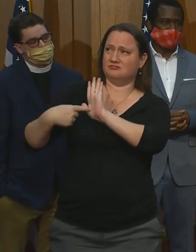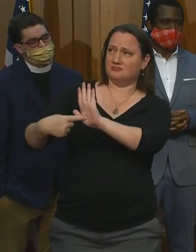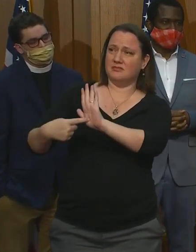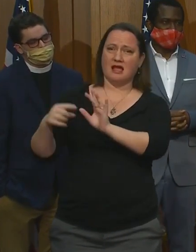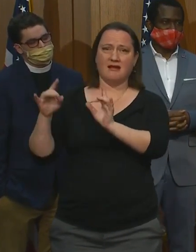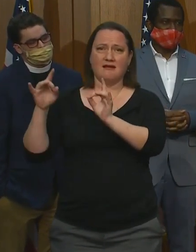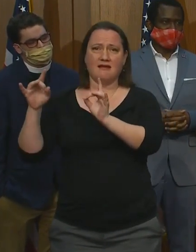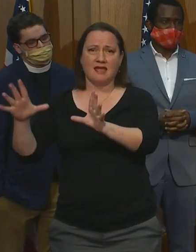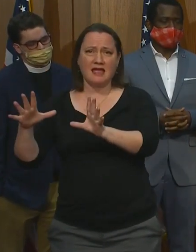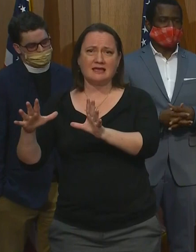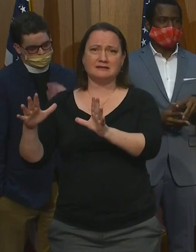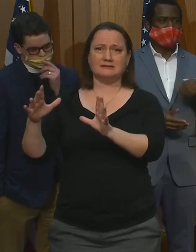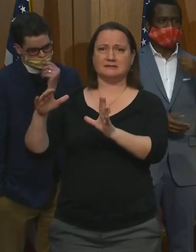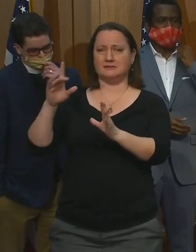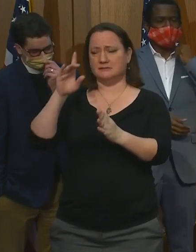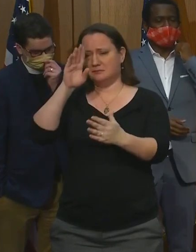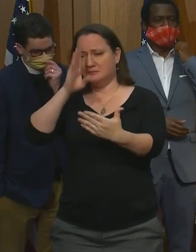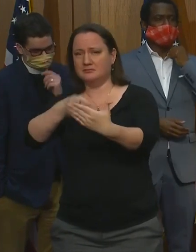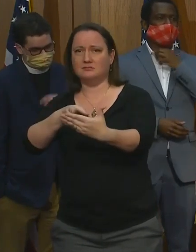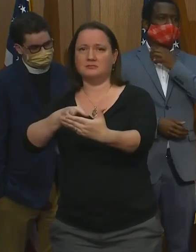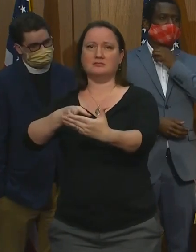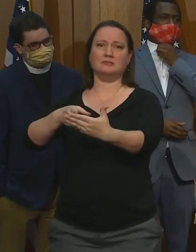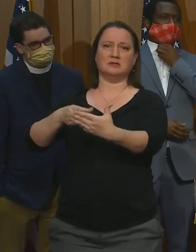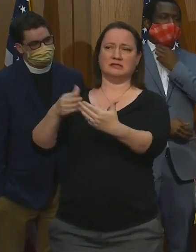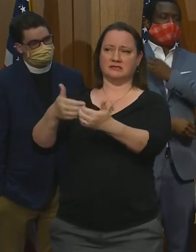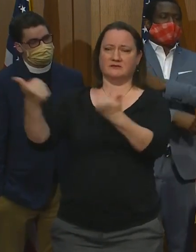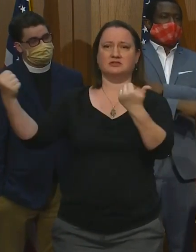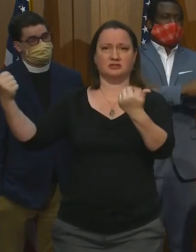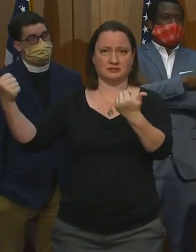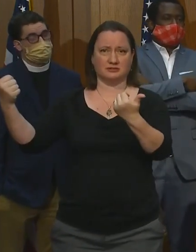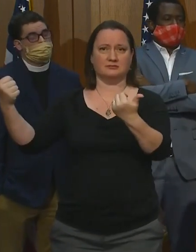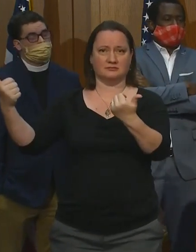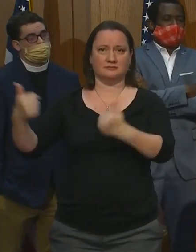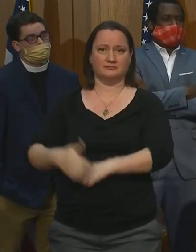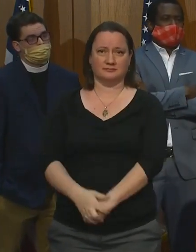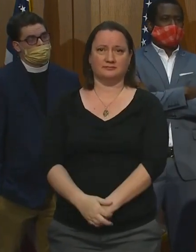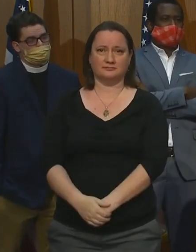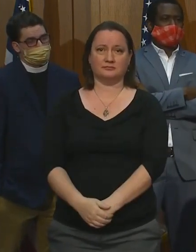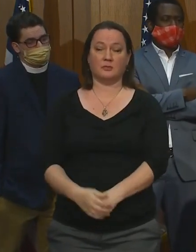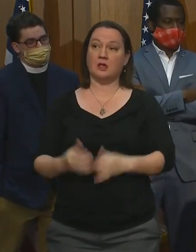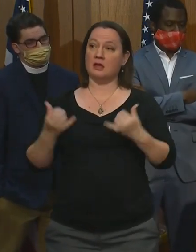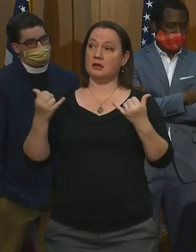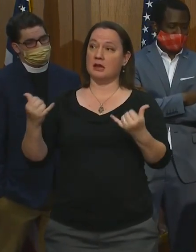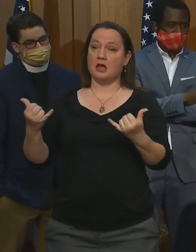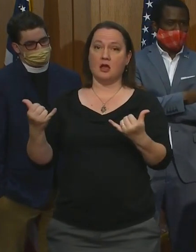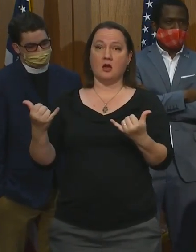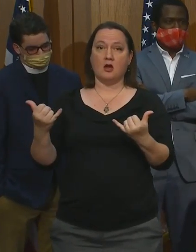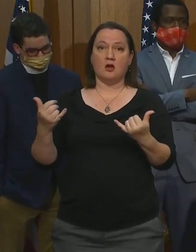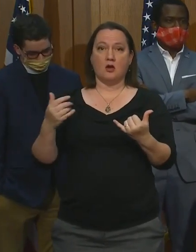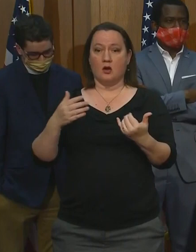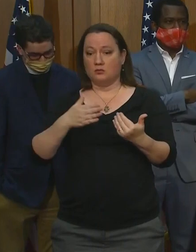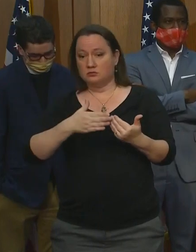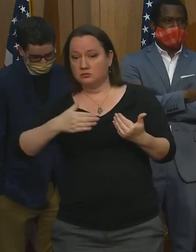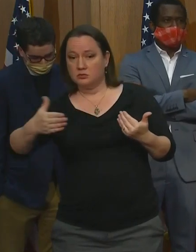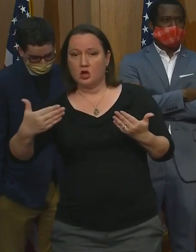OF HATE. BIGOTRY AND DIVISION.